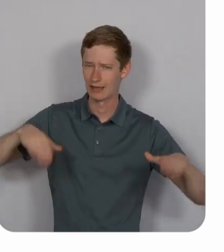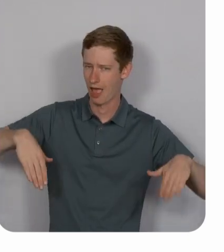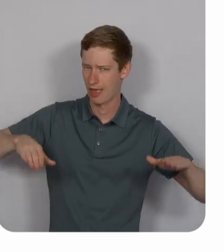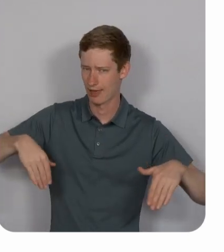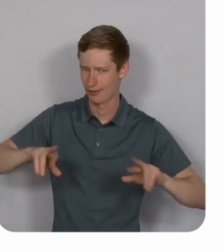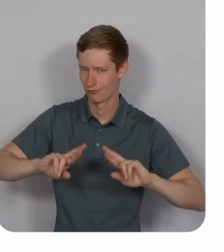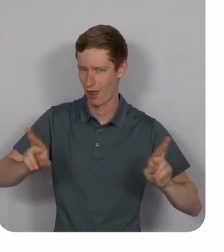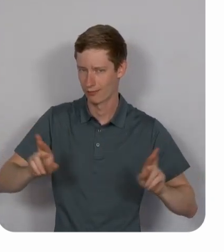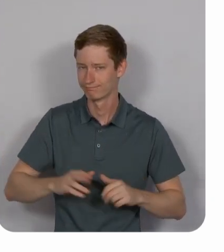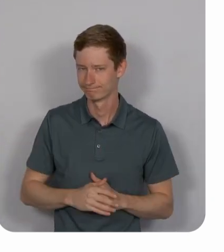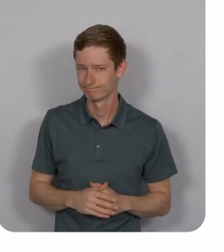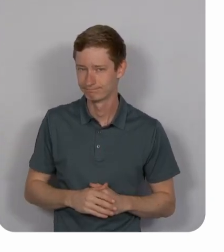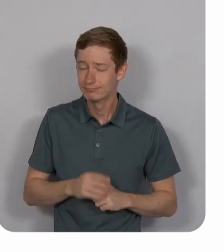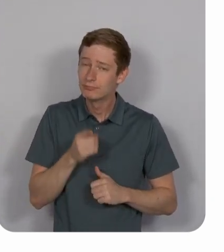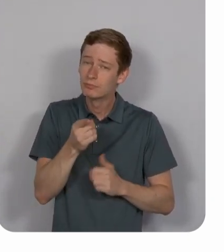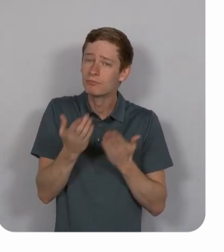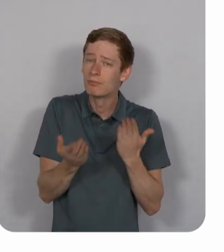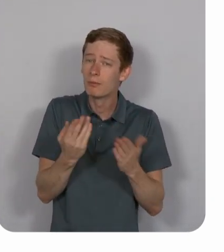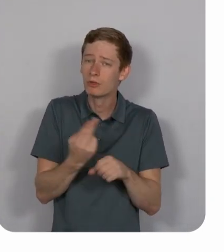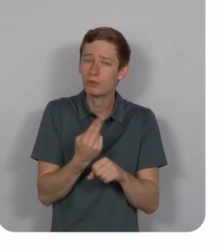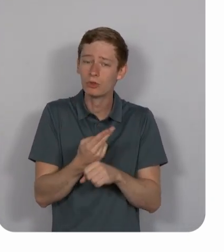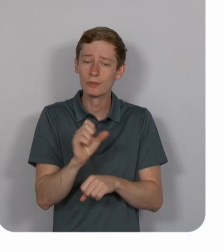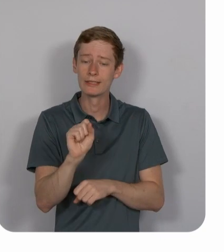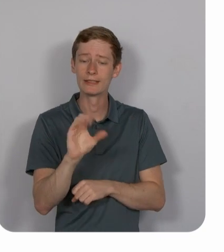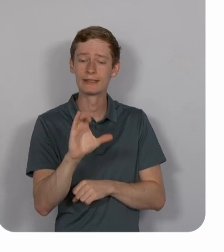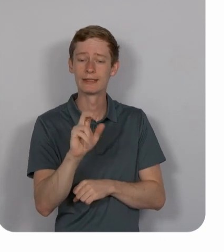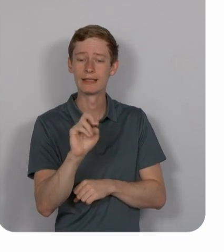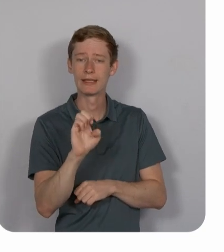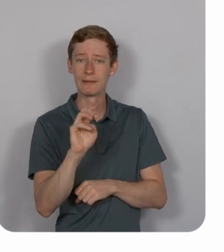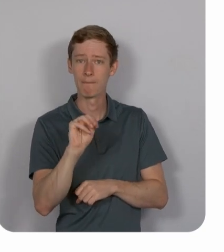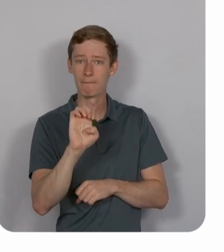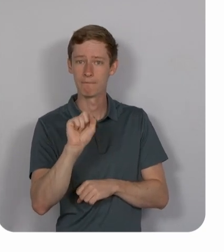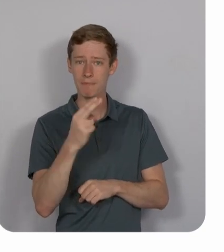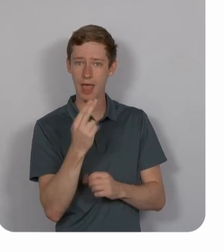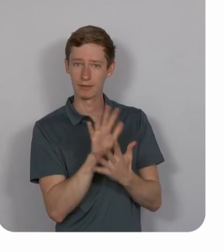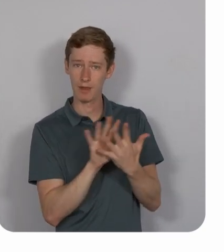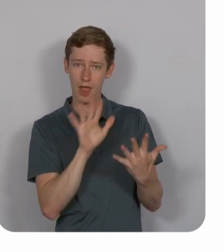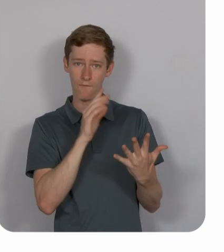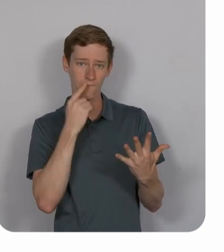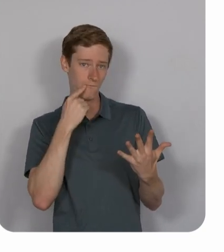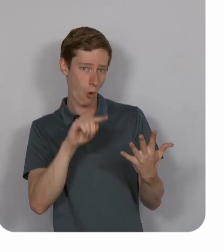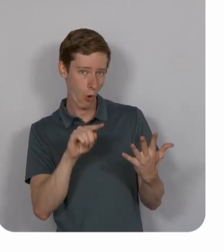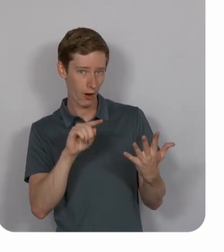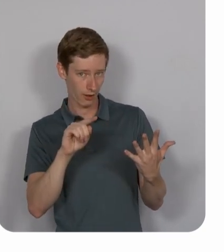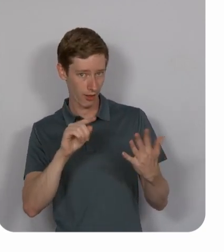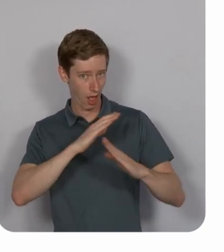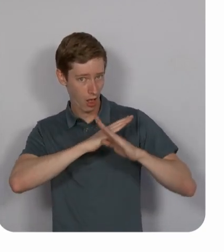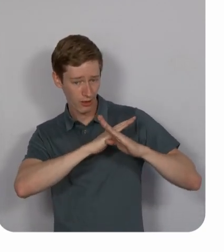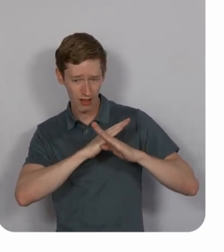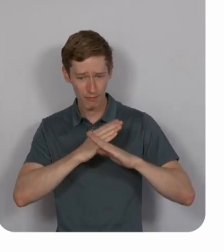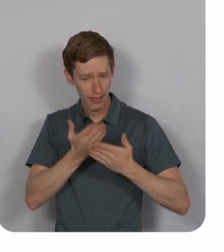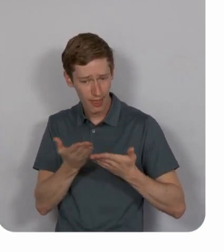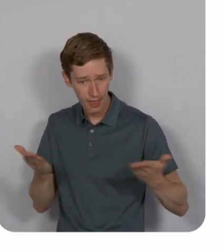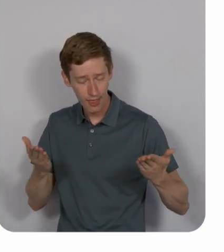Well, you could use the seen mesh for static occlusion. It’s not recommended. You’ll need the Depth API to do dynamic occlusion